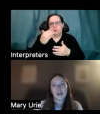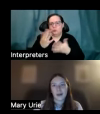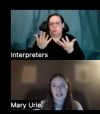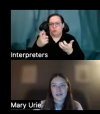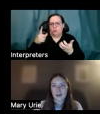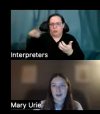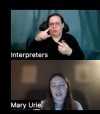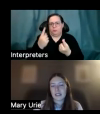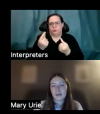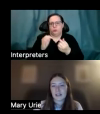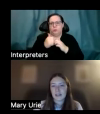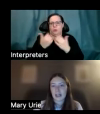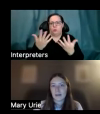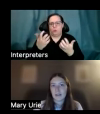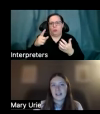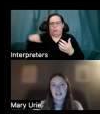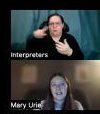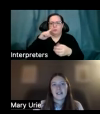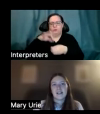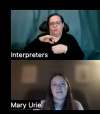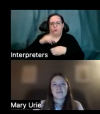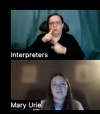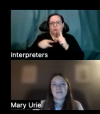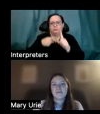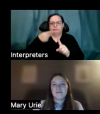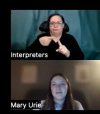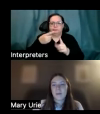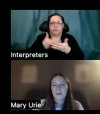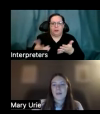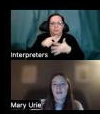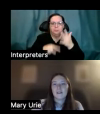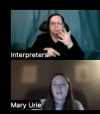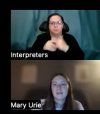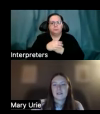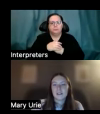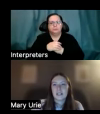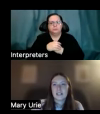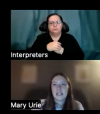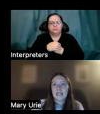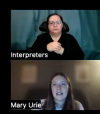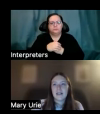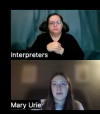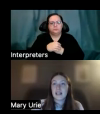how you want them to vote on this specific item. Already, but